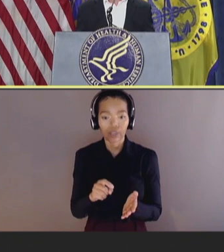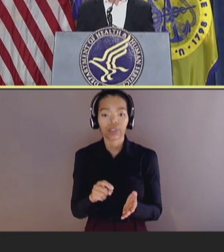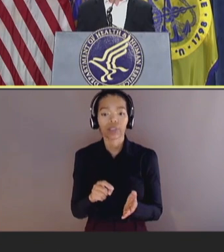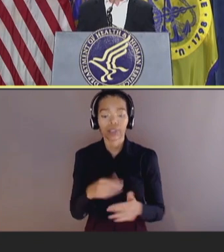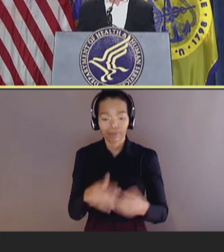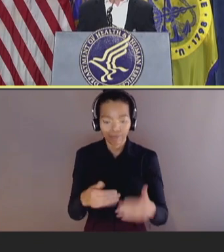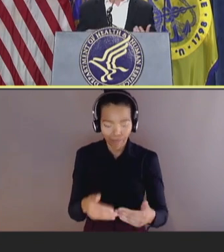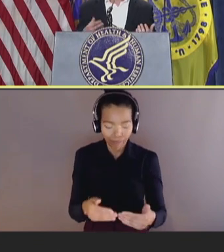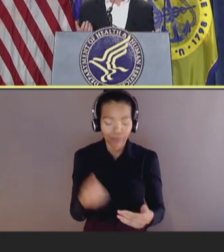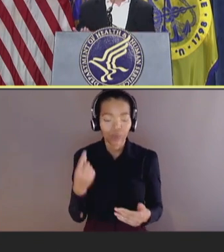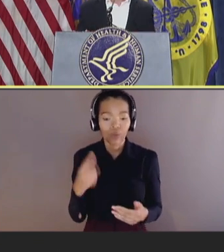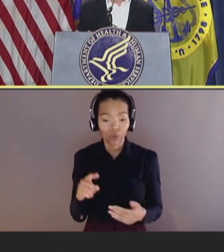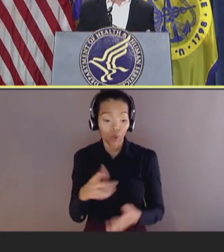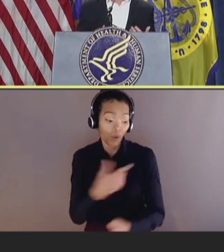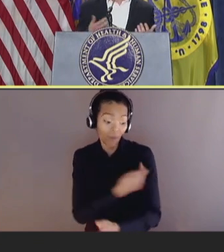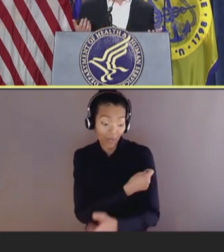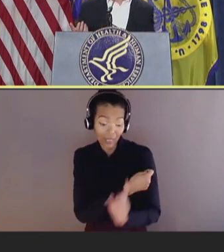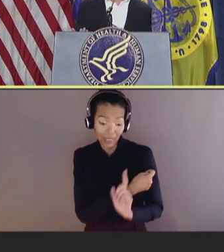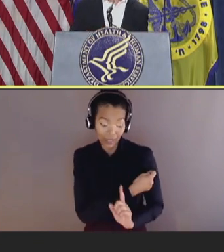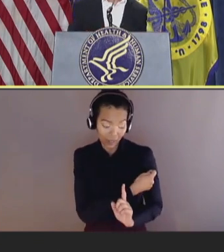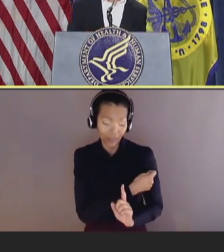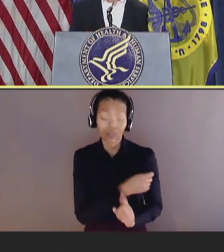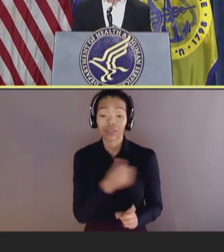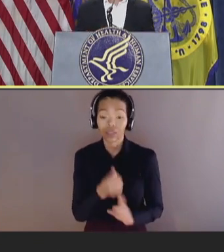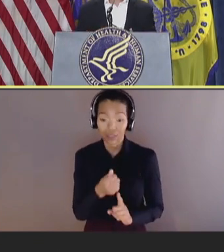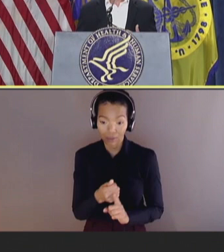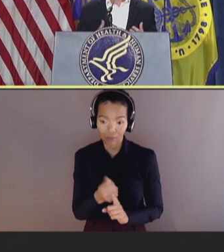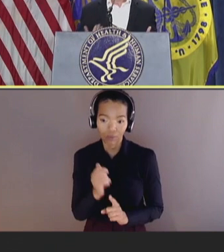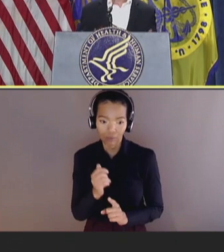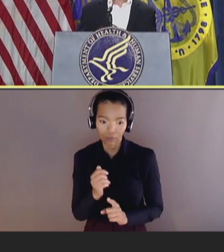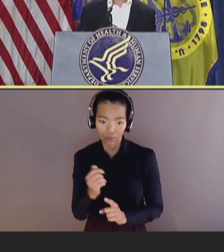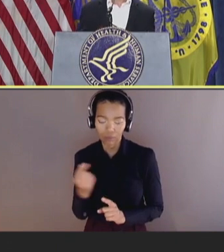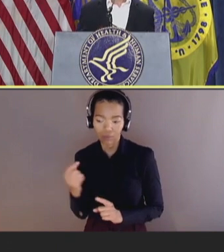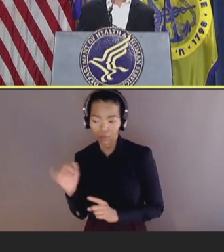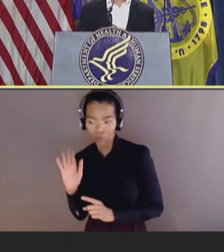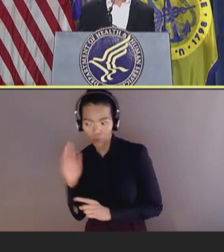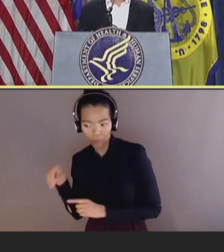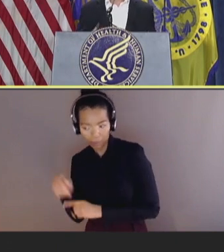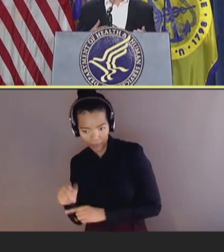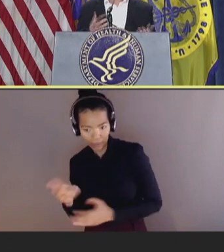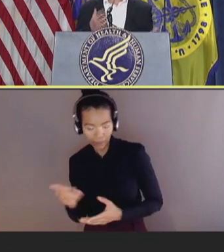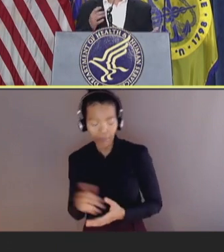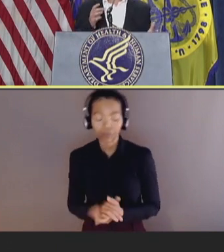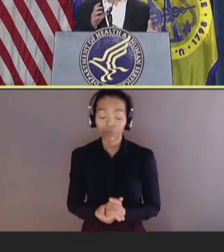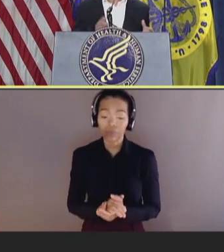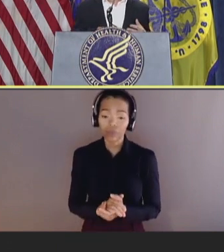a vaccine that is eventually paid for. The goal of payment policy is to ensure that all of these